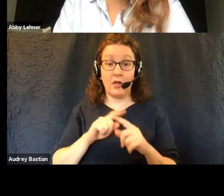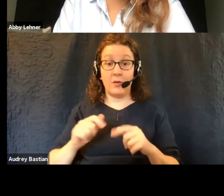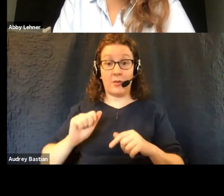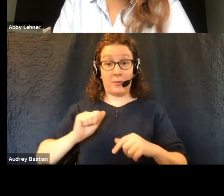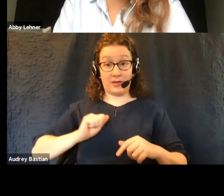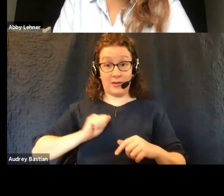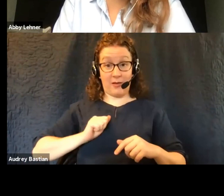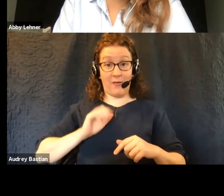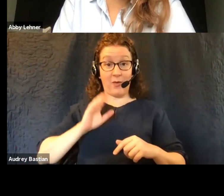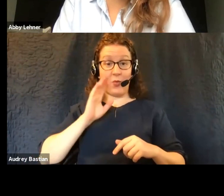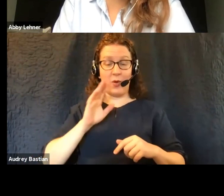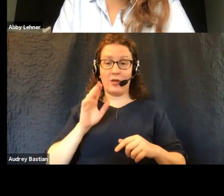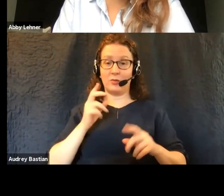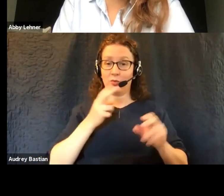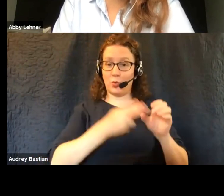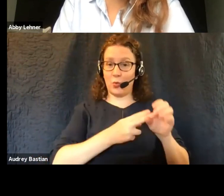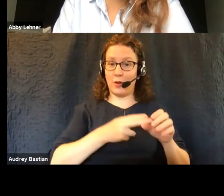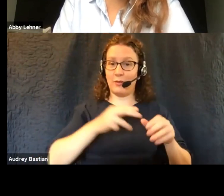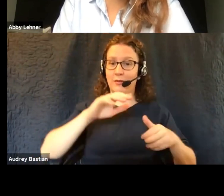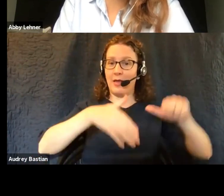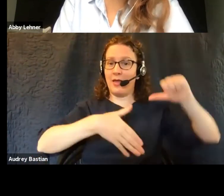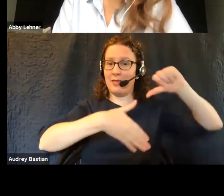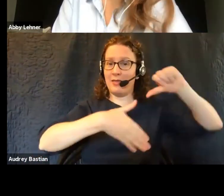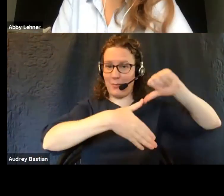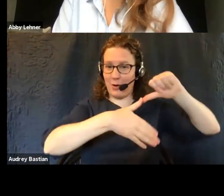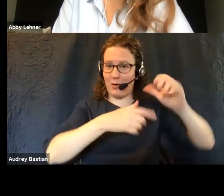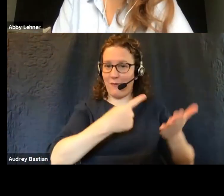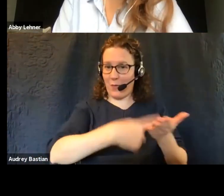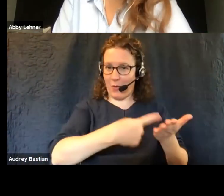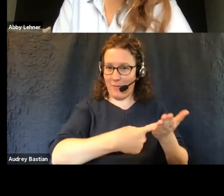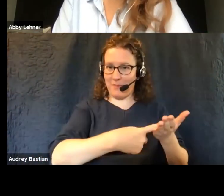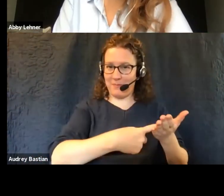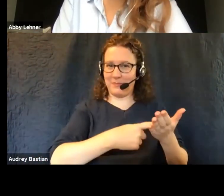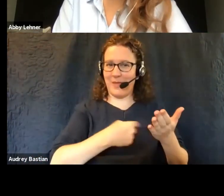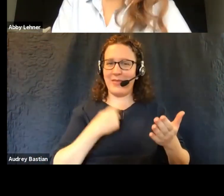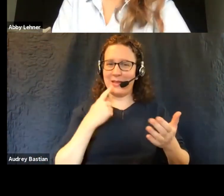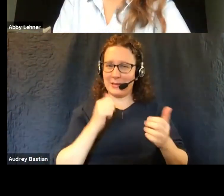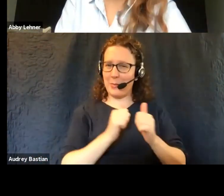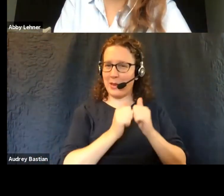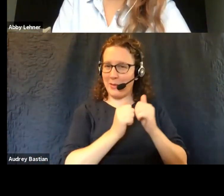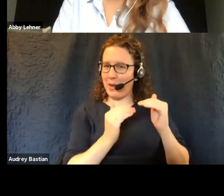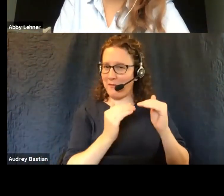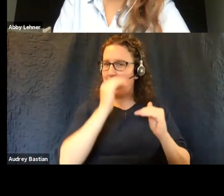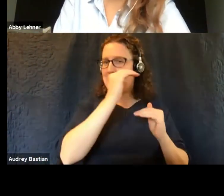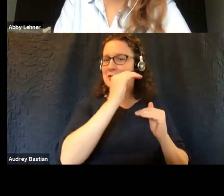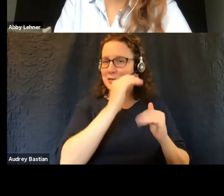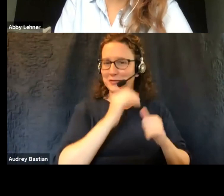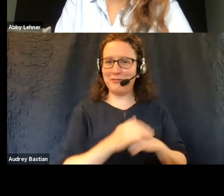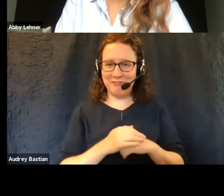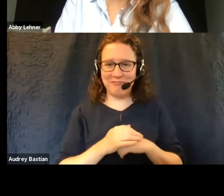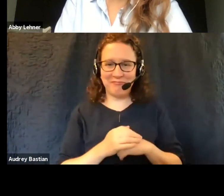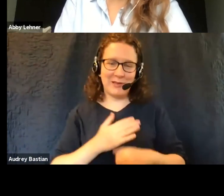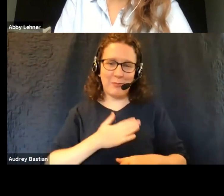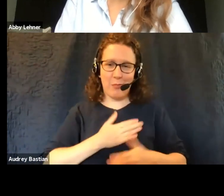on the Latin America forum so I think that one will definitely have a competitive edge. Anyway, just my humble two cents.